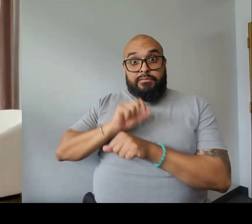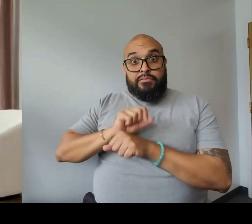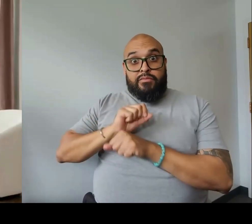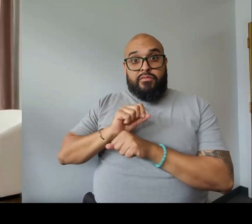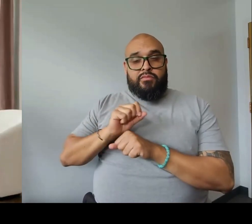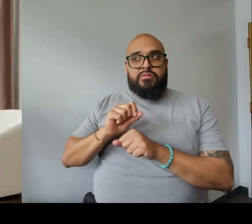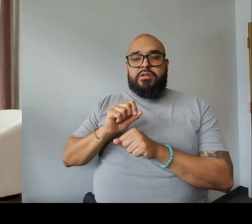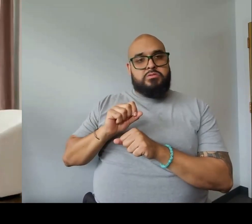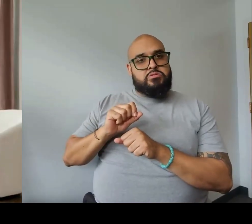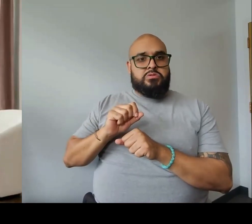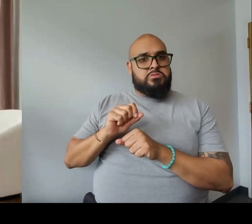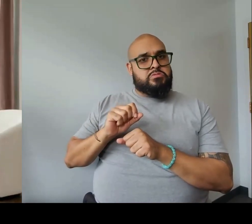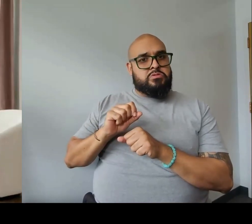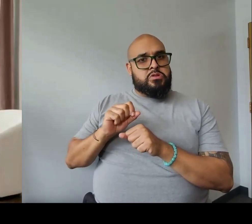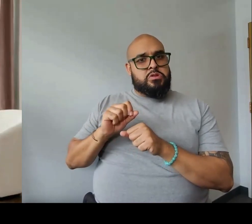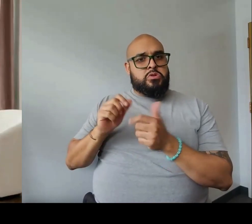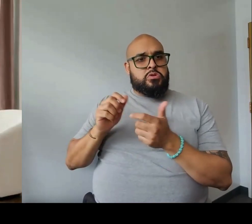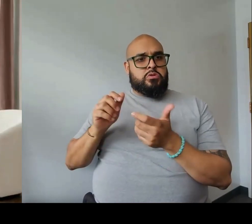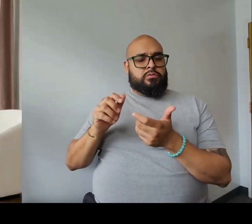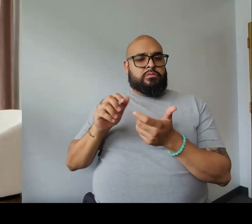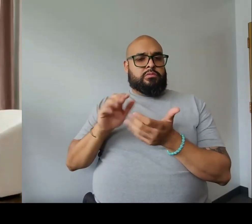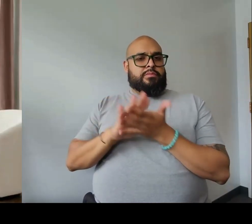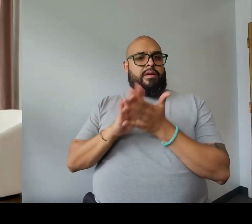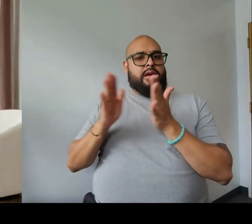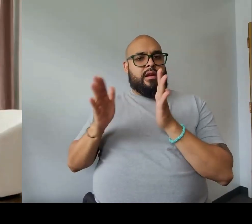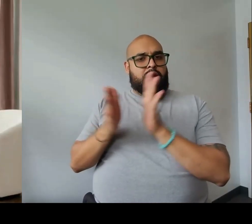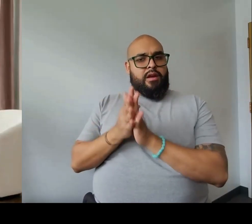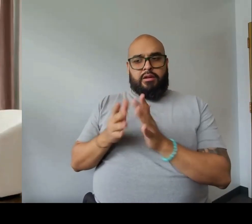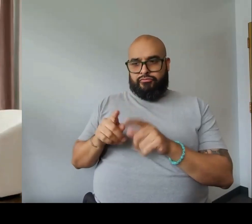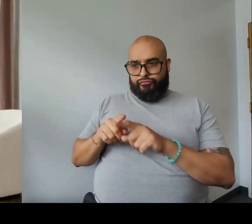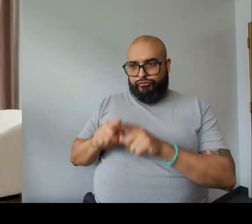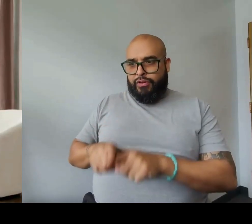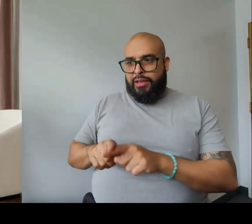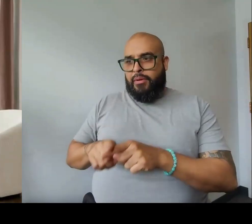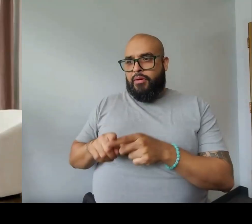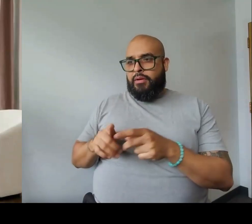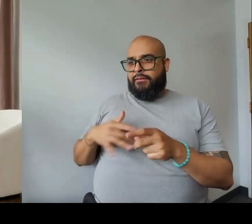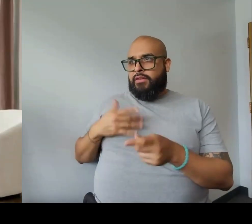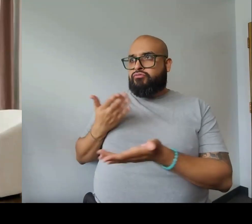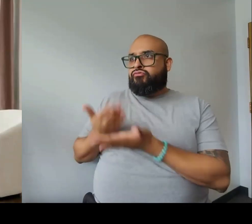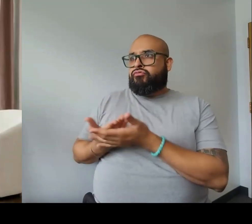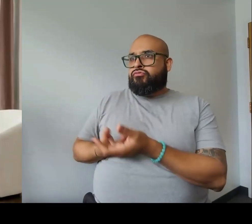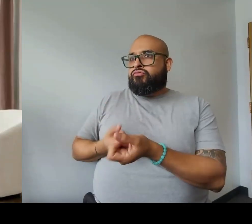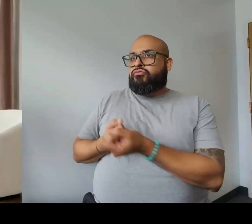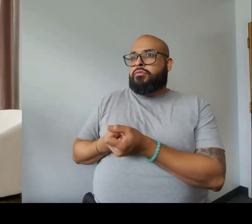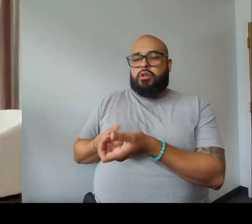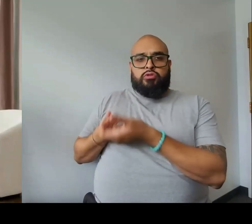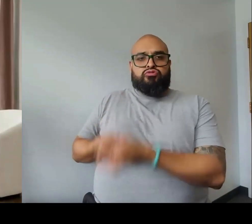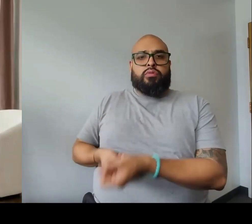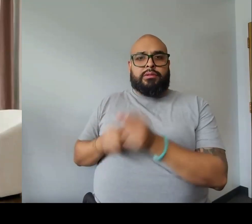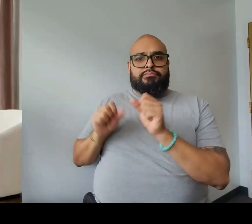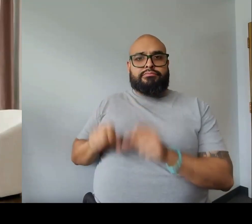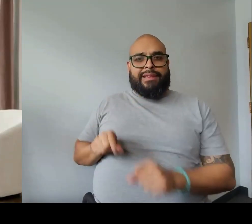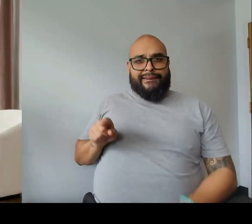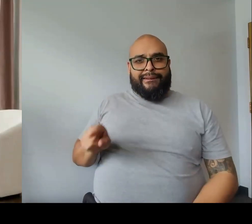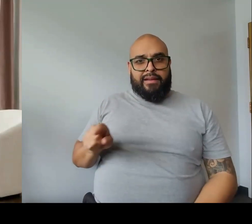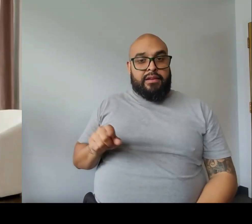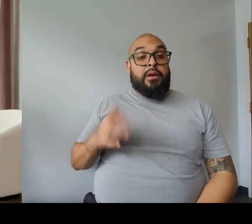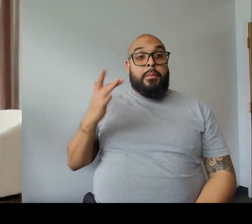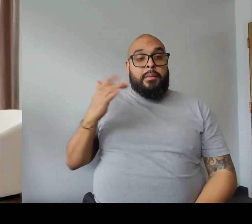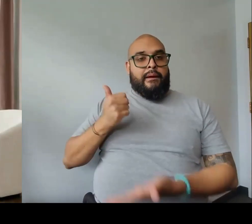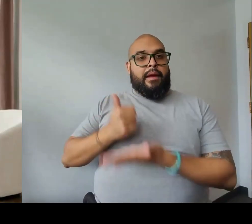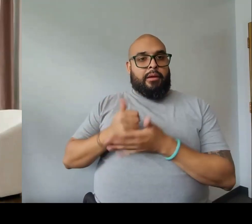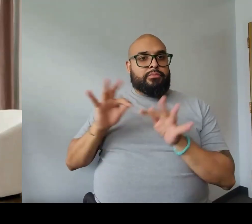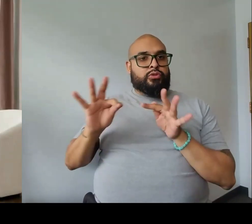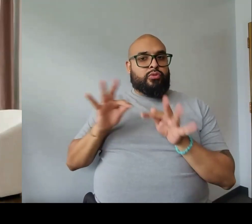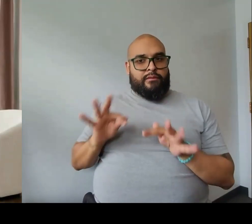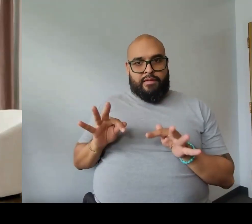come to terms with in a way that everybody feels is a reliable and valid way of doing that because it does help describe what the student is.